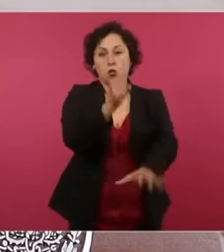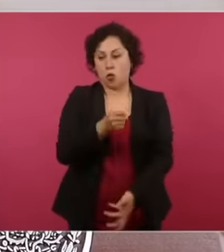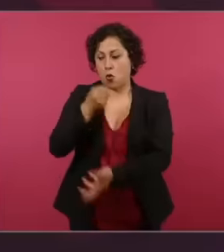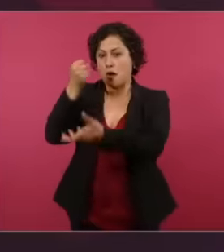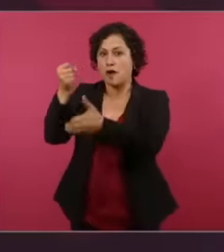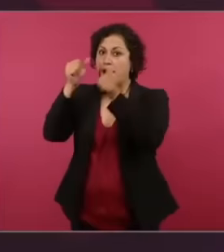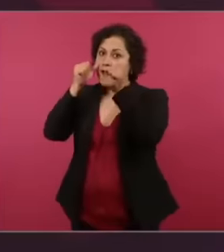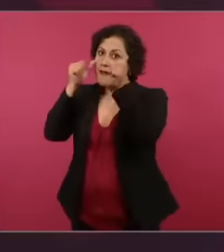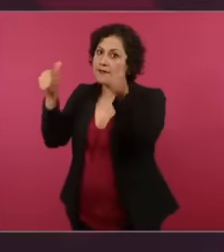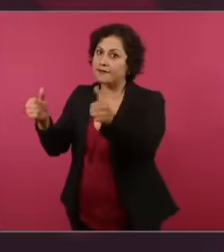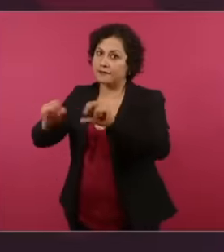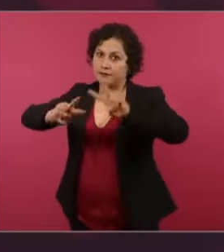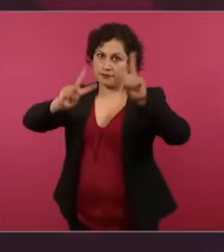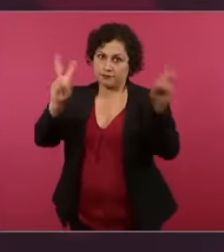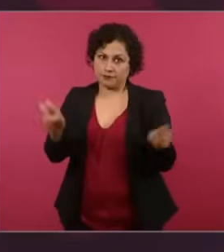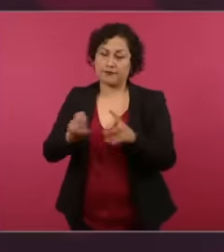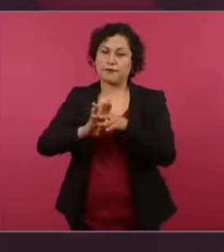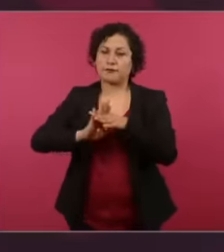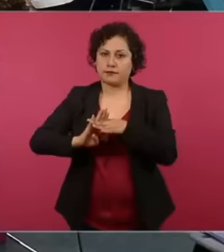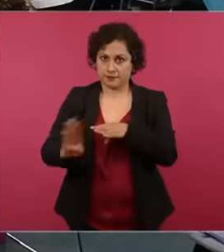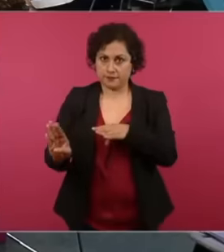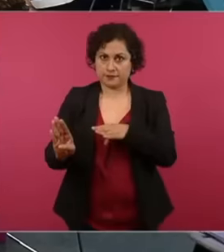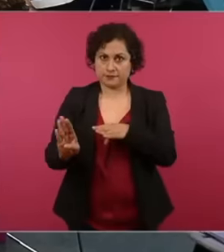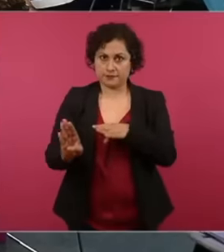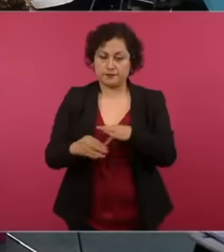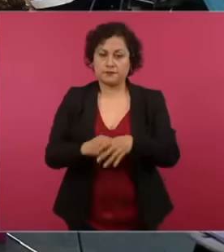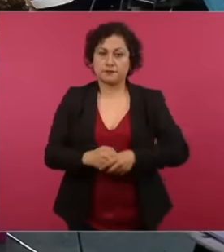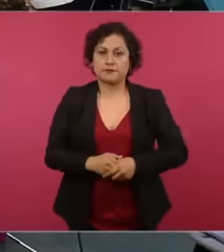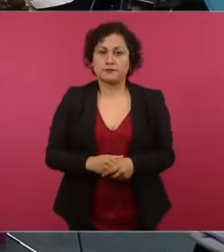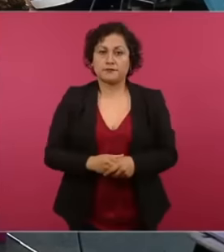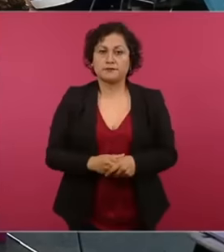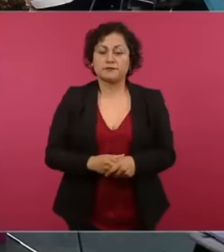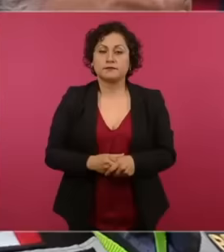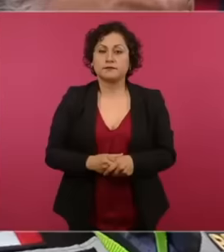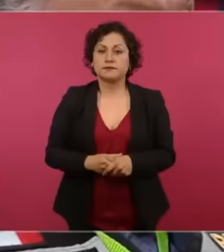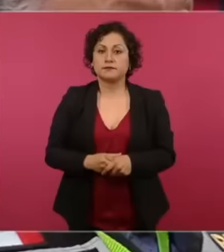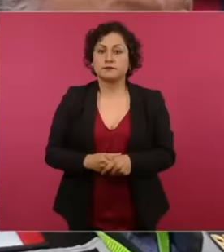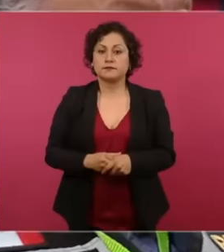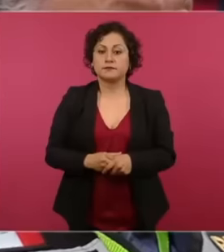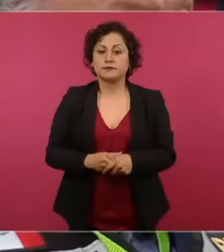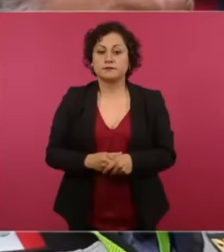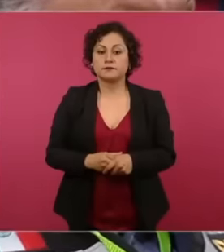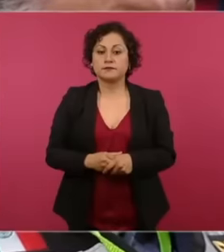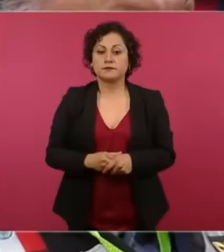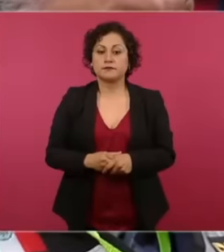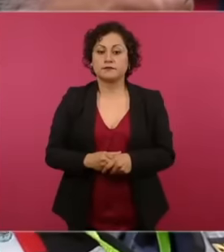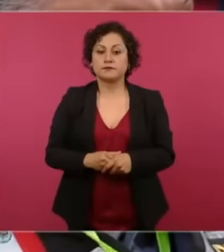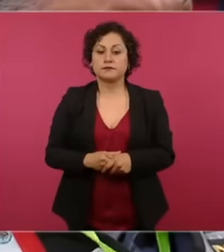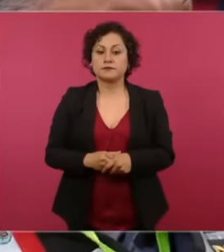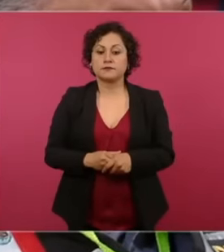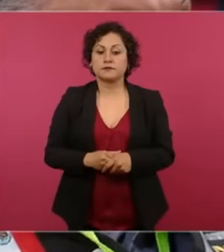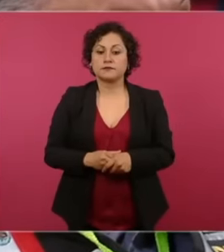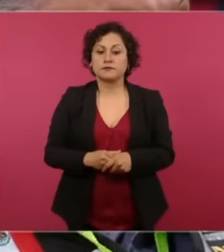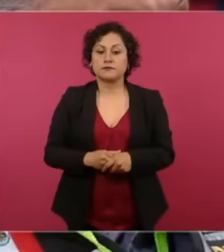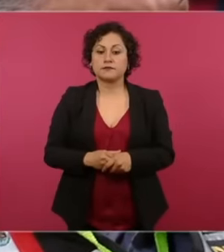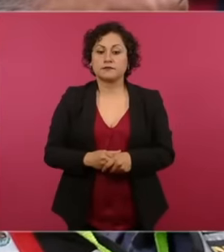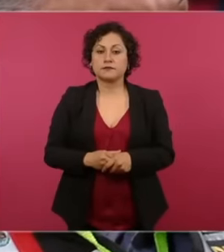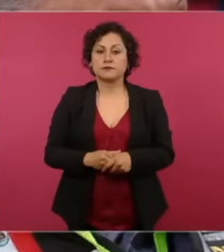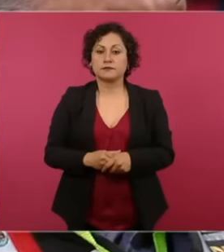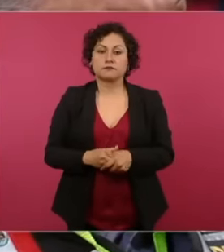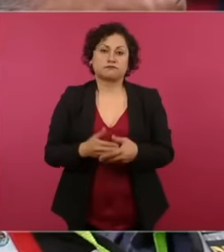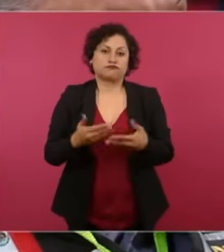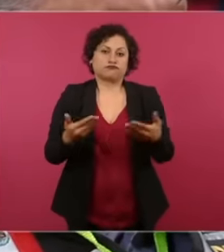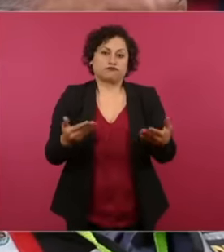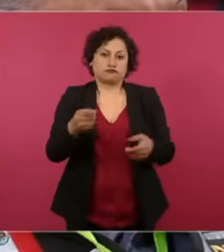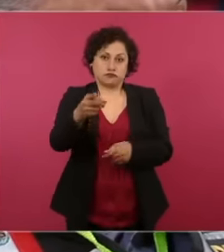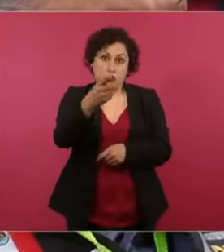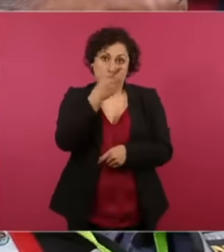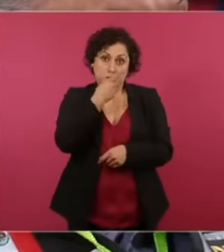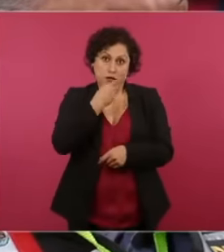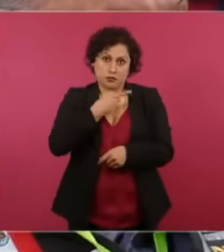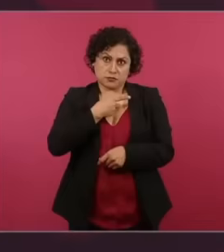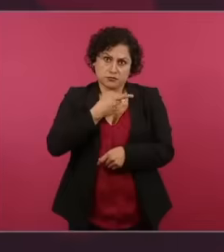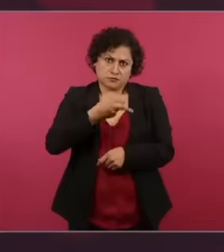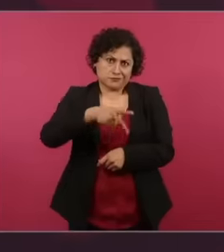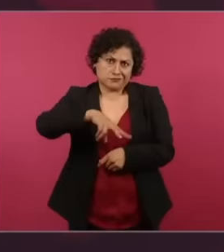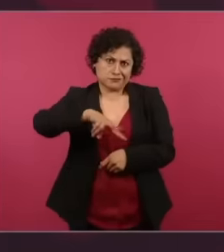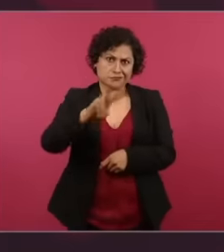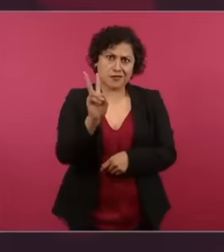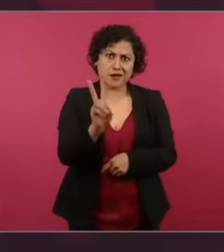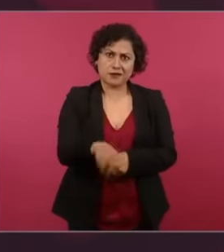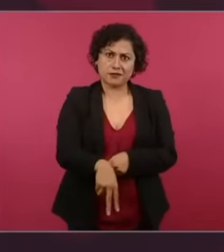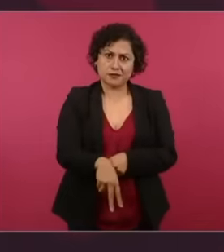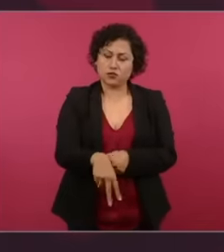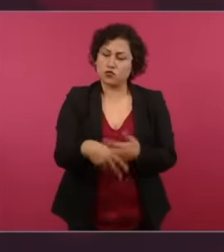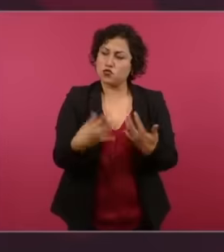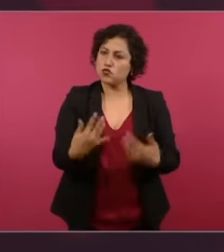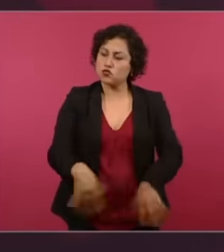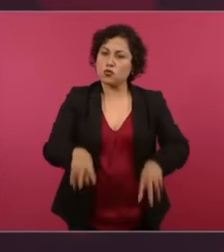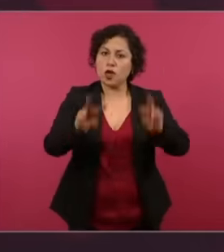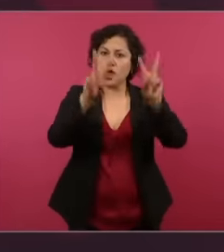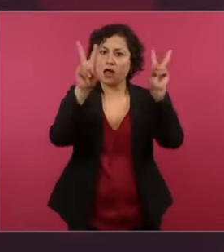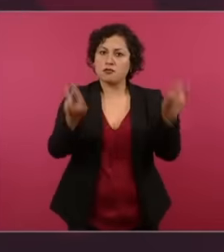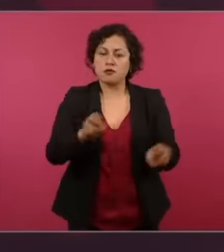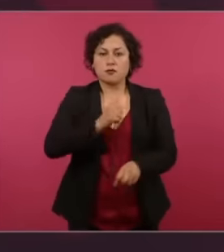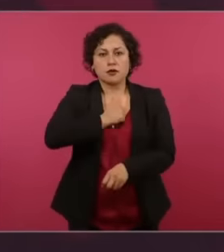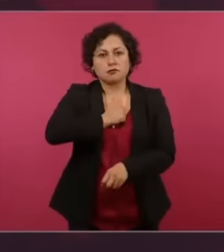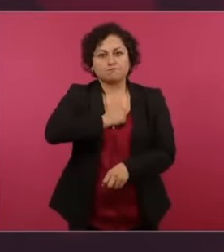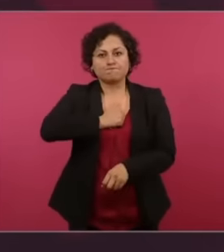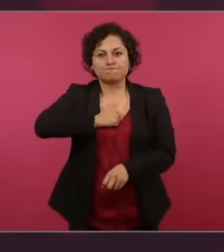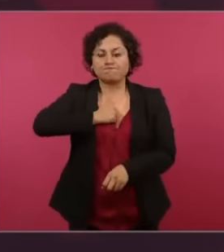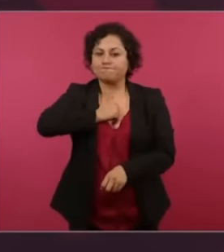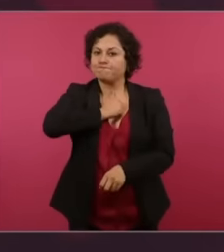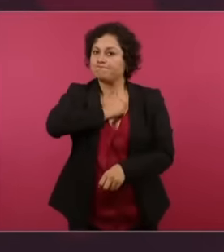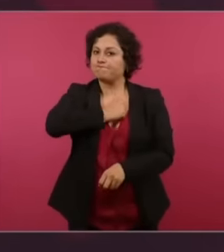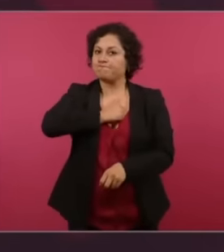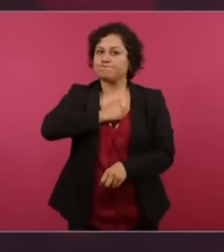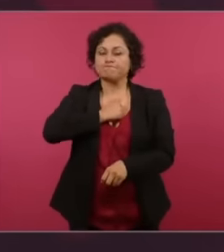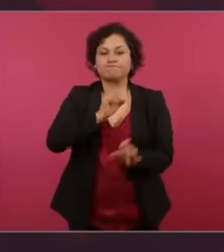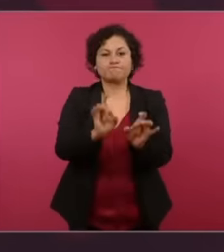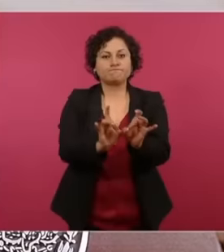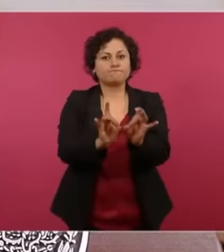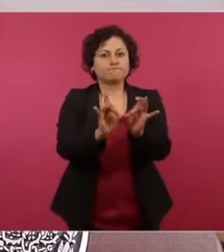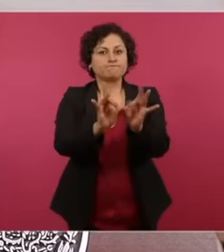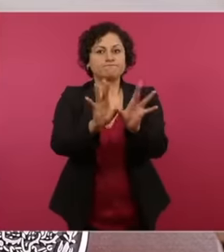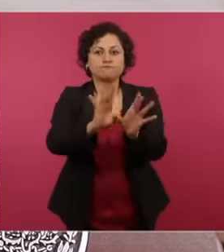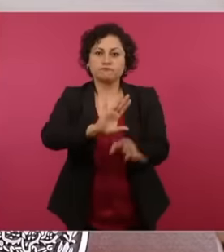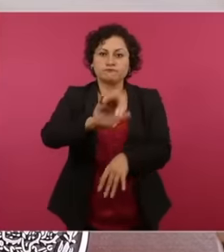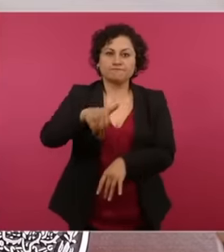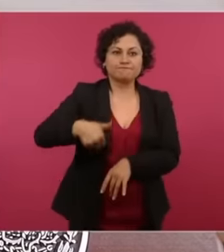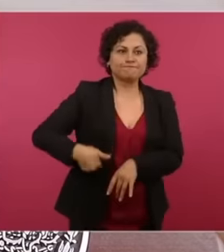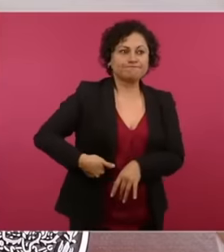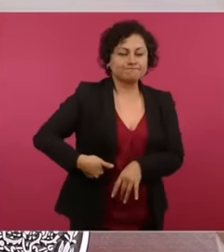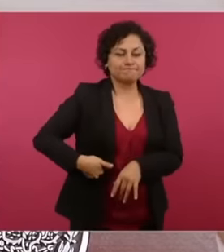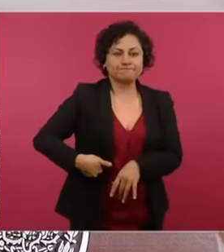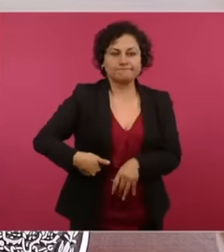migratory phenomenon. And yes, it is true. What you say is very unfortunate about the accidents